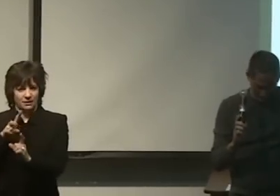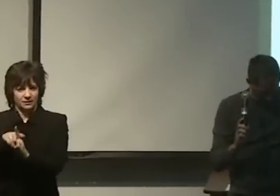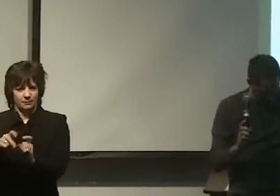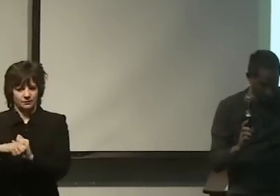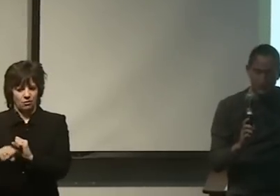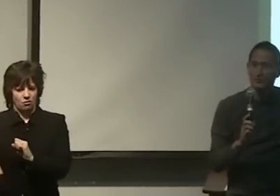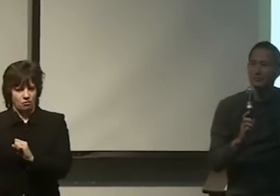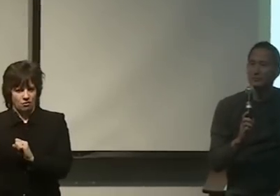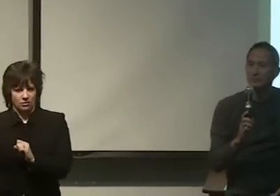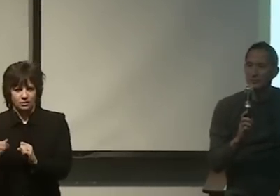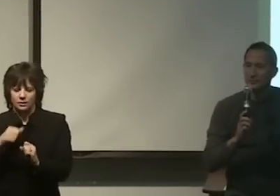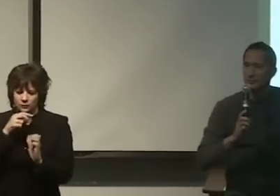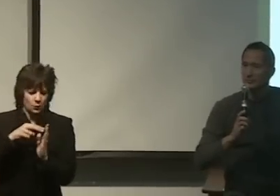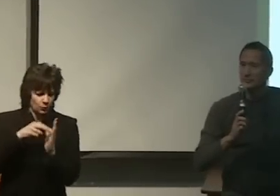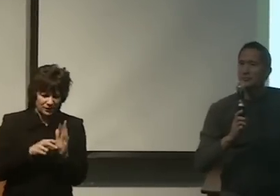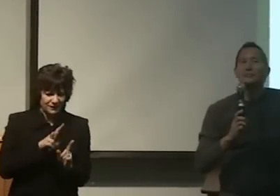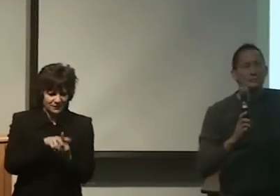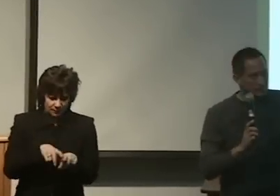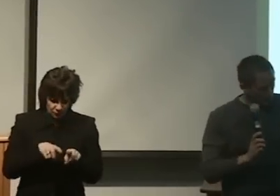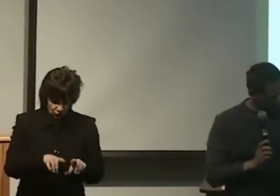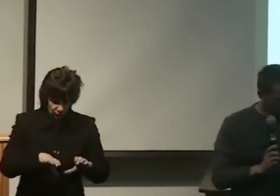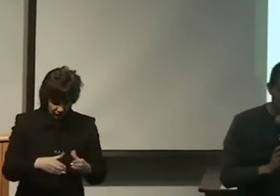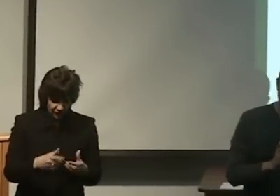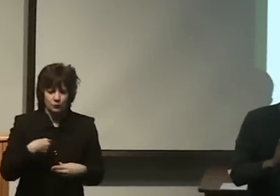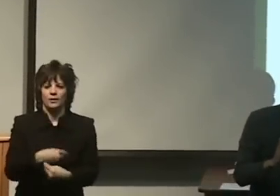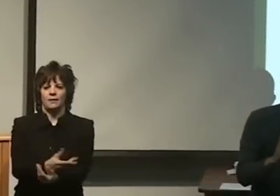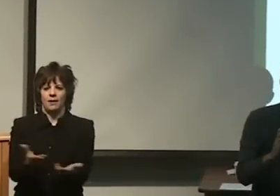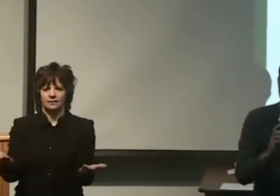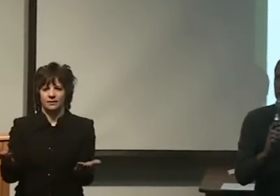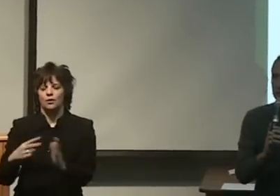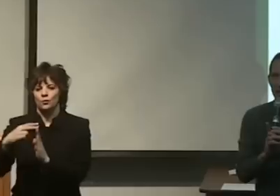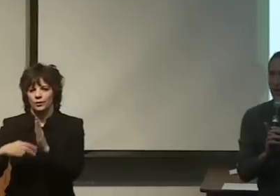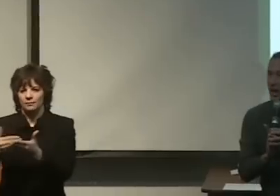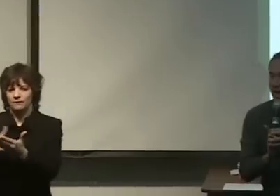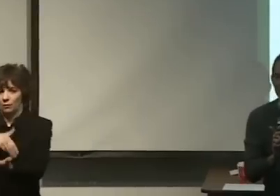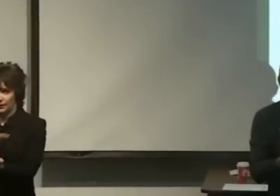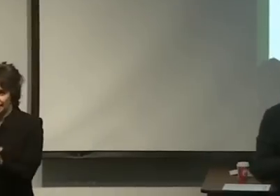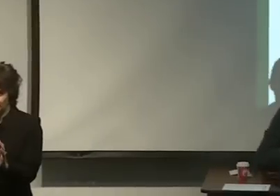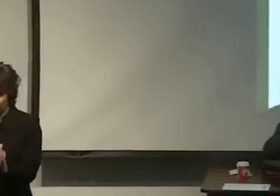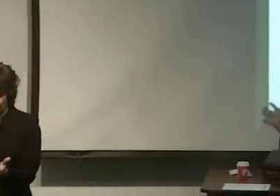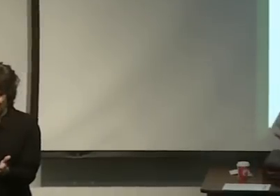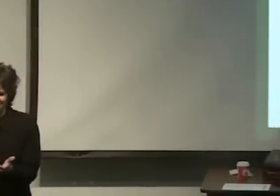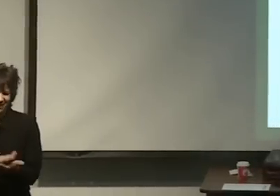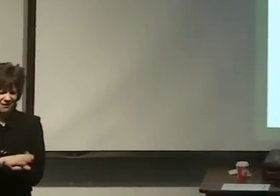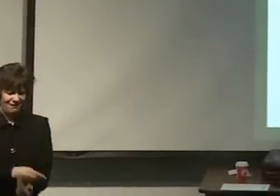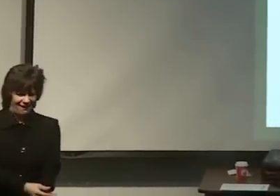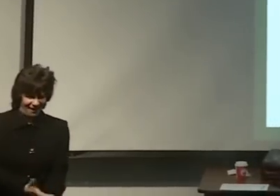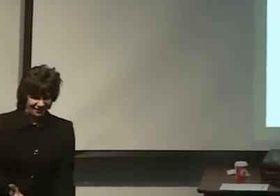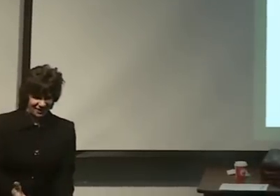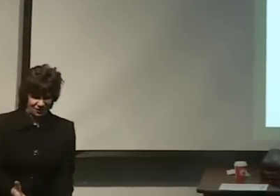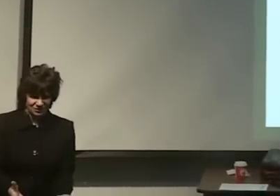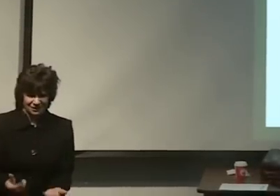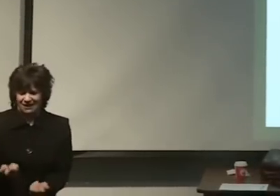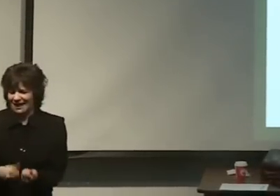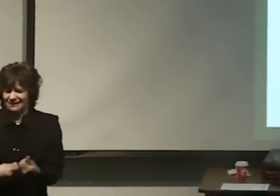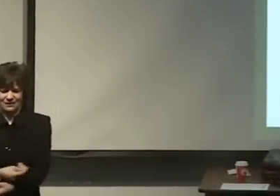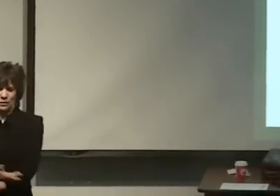to read the assignment in class when I pass it out. Great, or handouts, all that kind of stuff. Anything you pass out people will -- it's distracting.